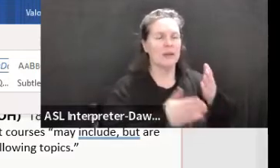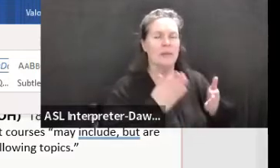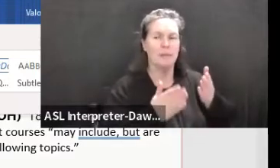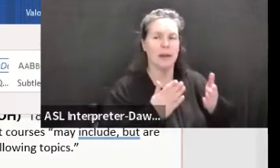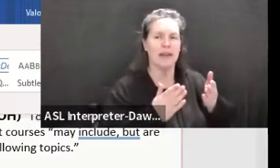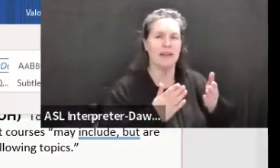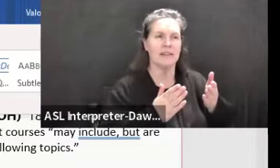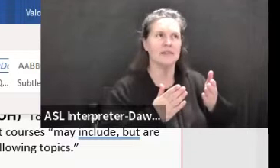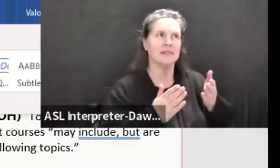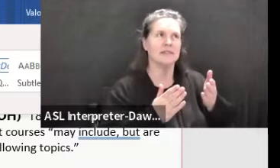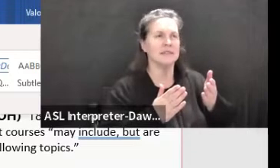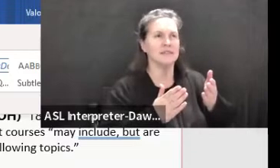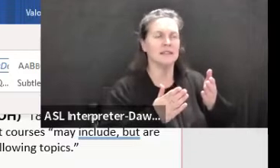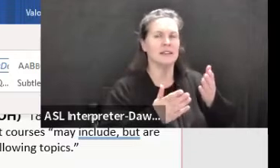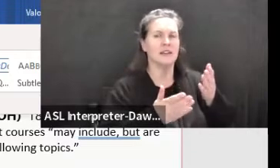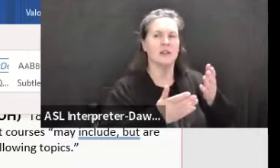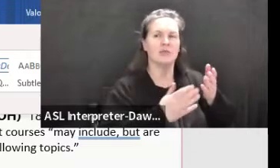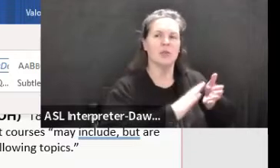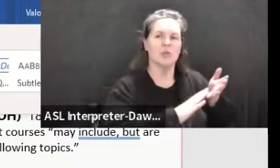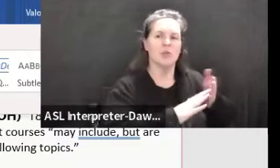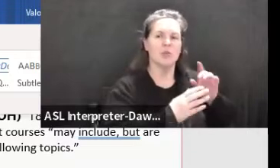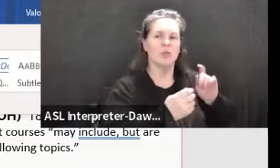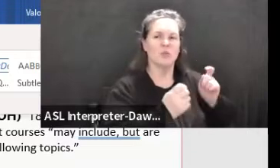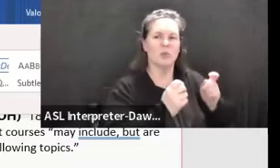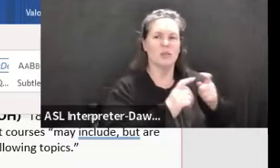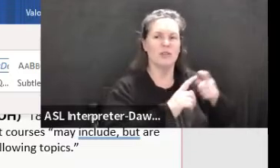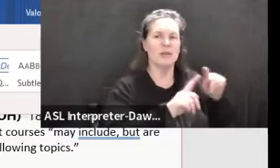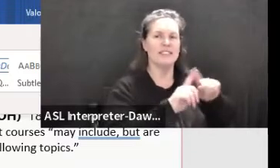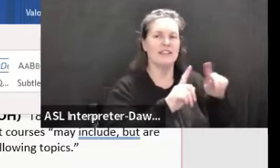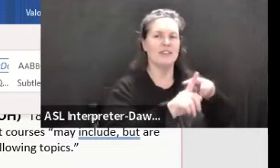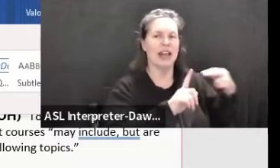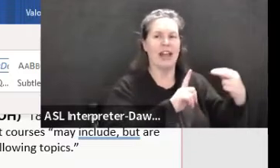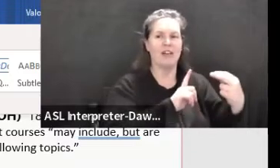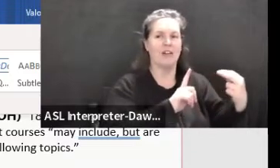from a different angle. And so how do we also make these topics